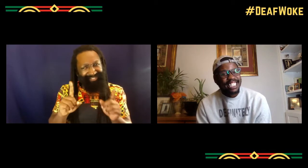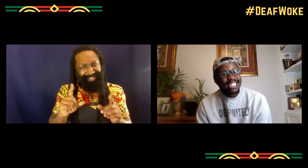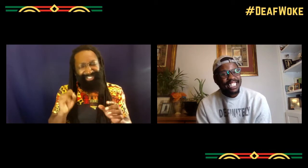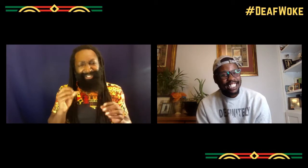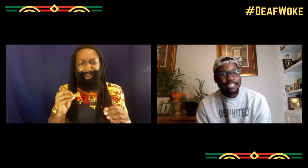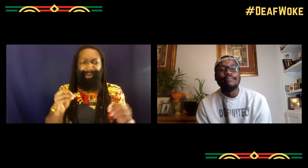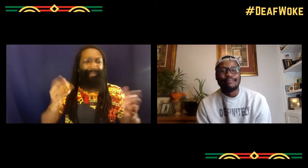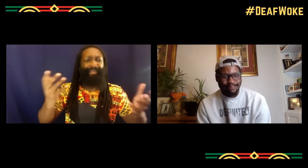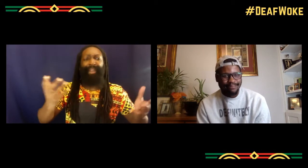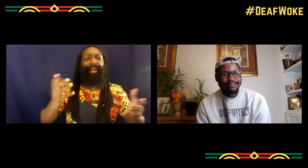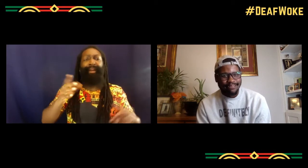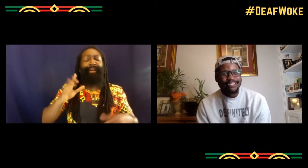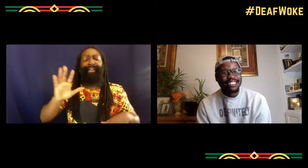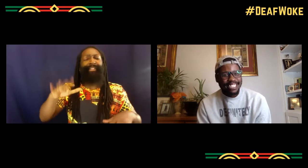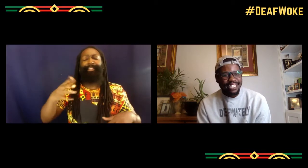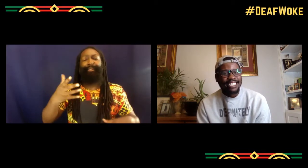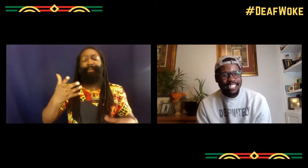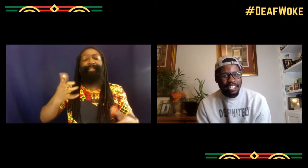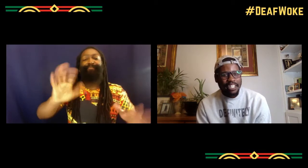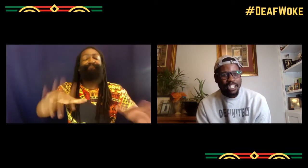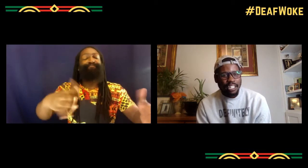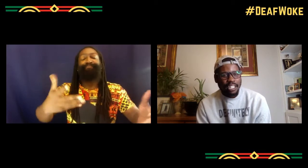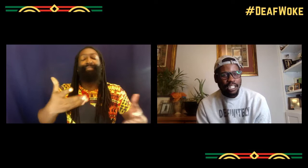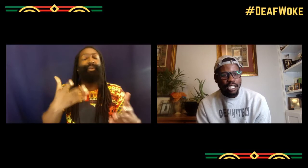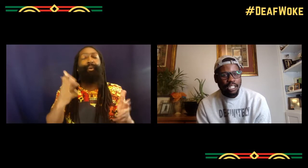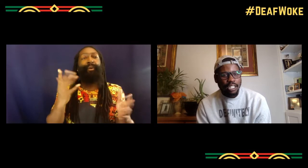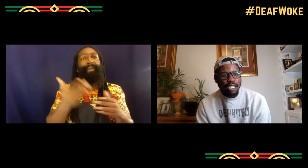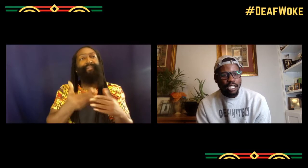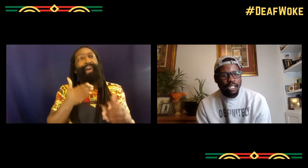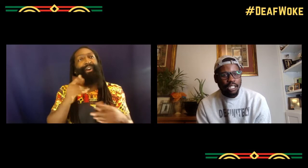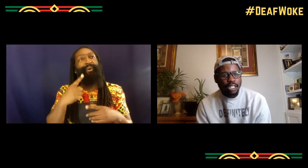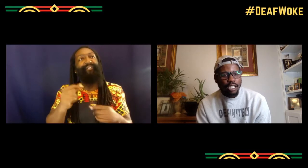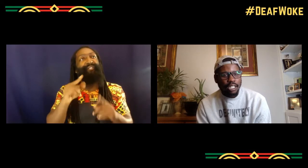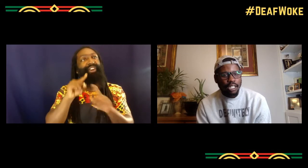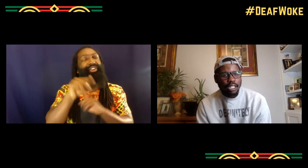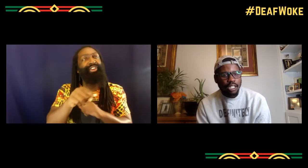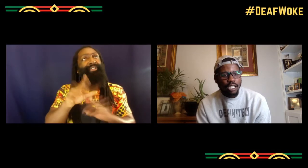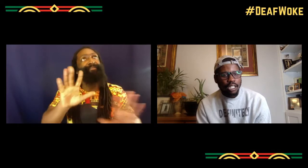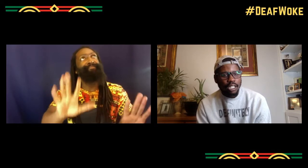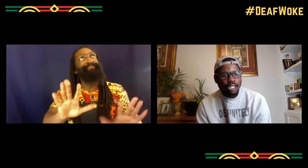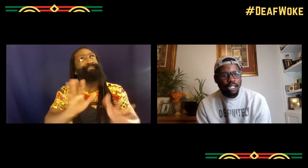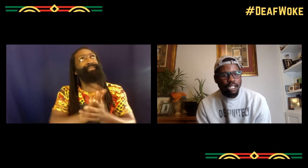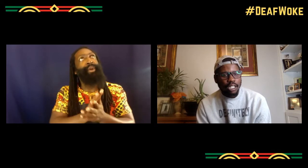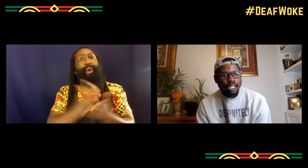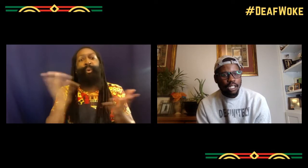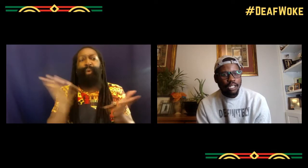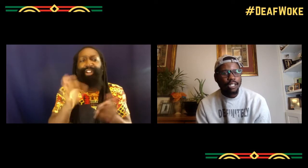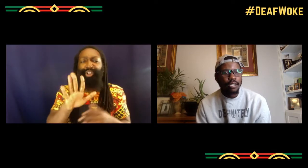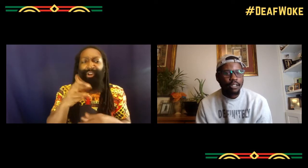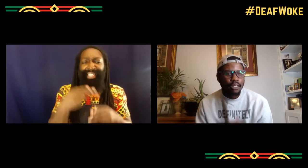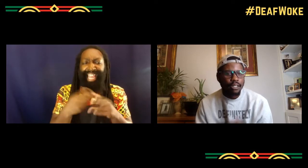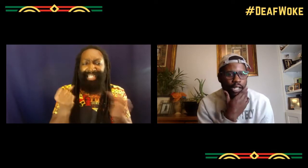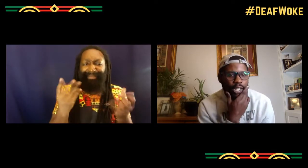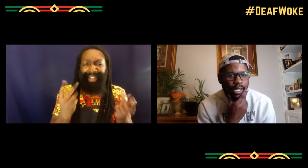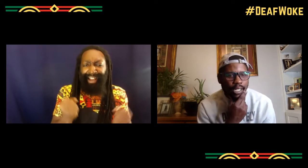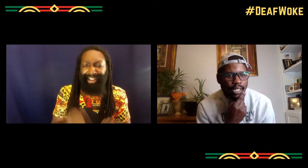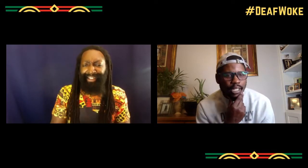but do you meet people who signed differently? I'm sure you do. But anyway, anyway, before I go any further, I want to back up with this.